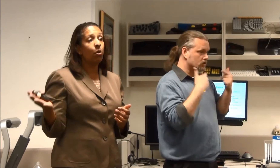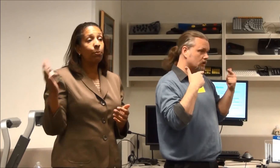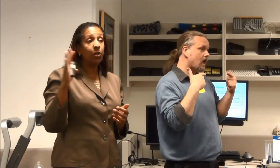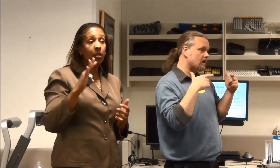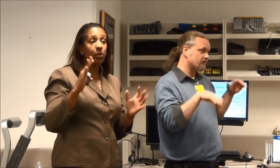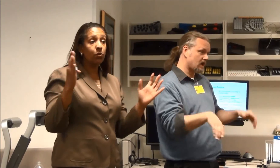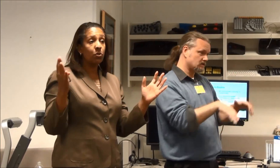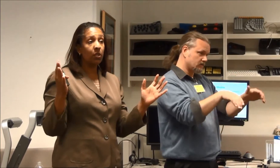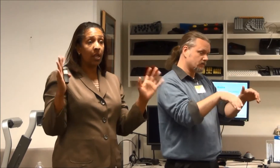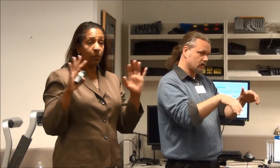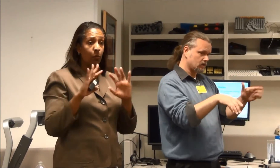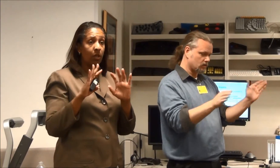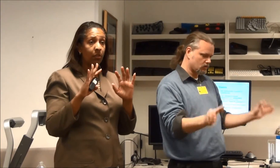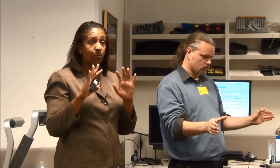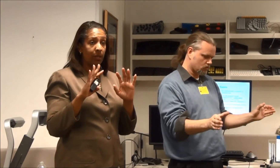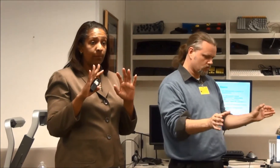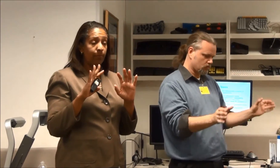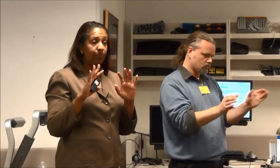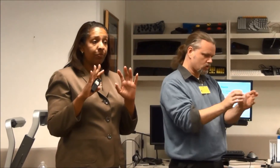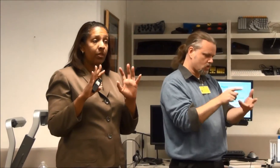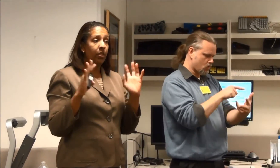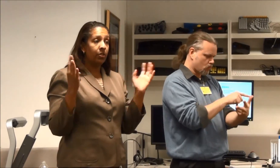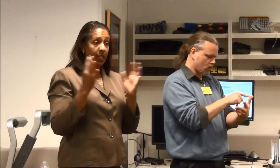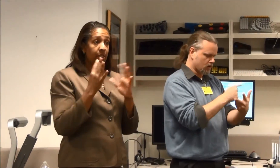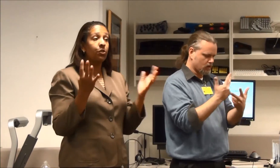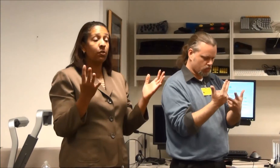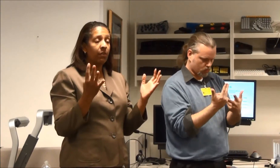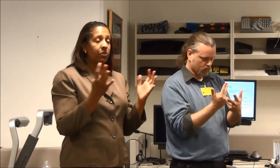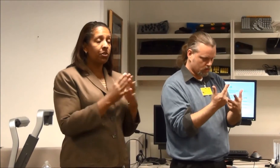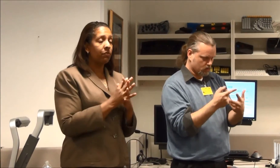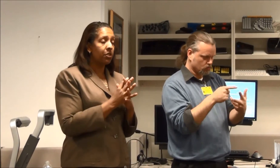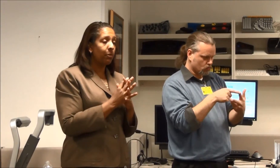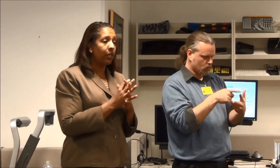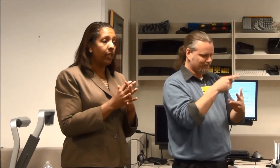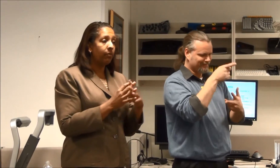So putting those two together, one and three, to get to the definition of disability.